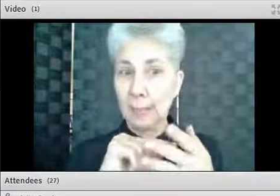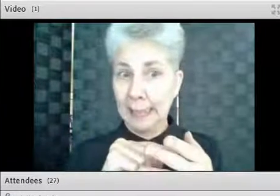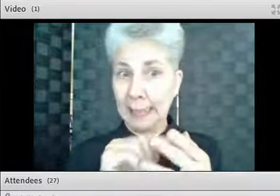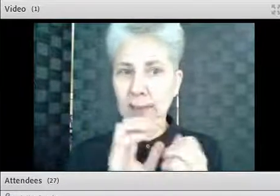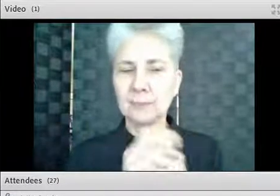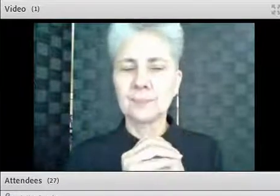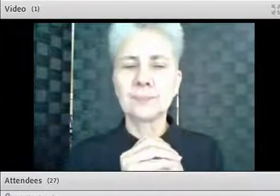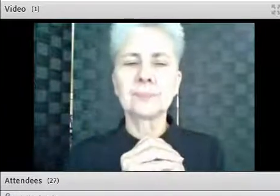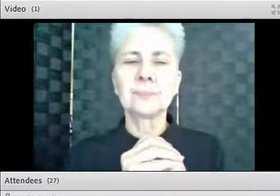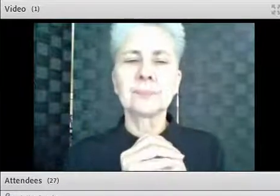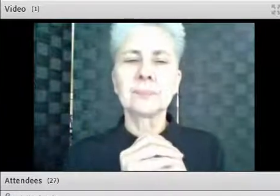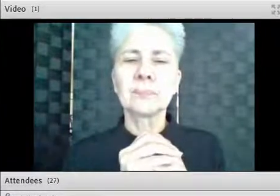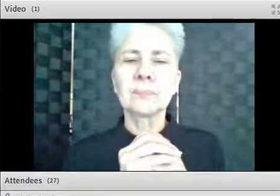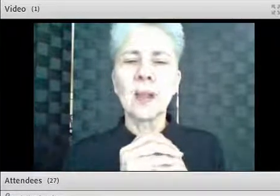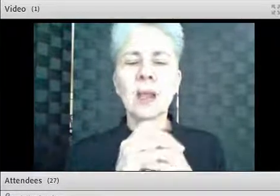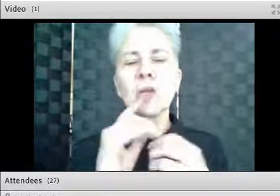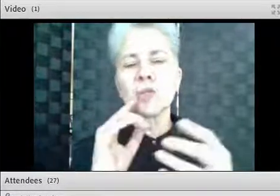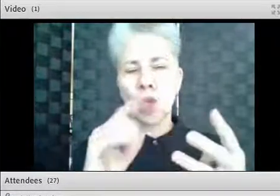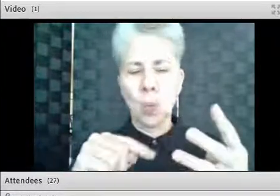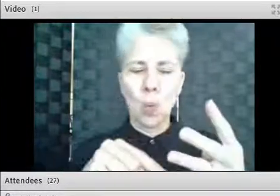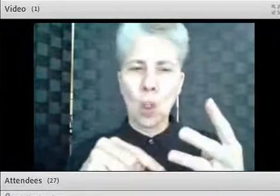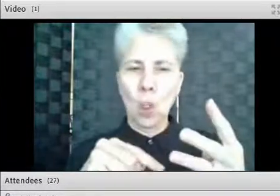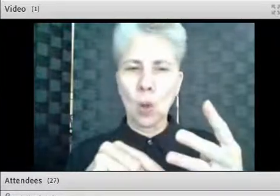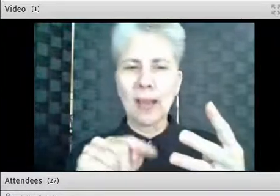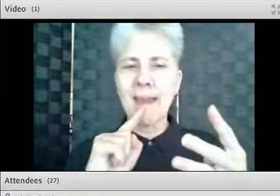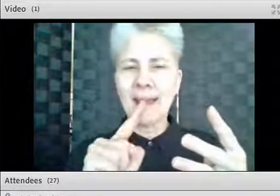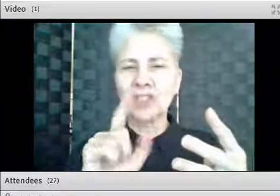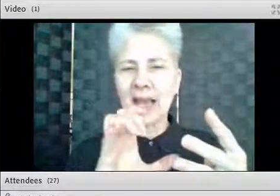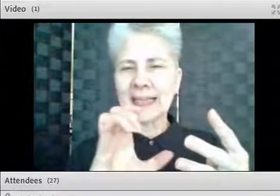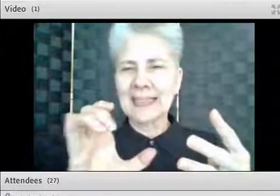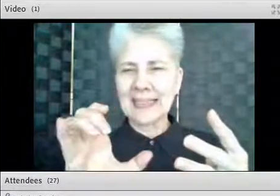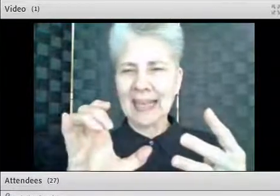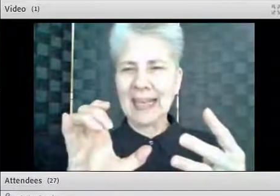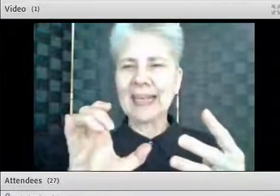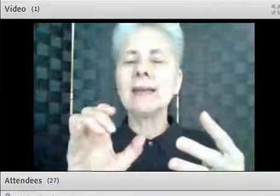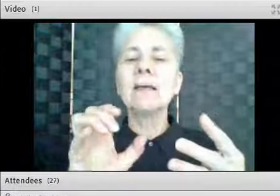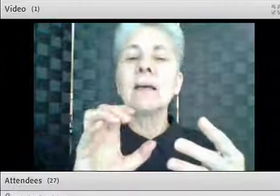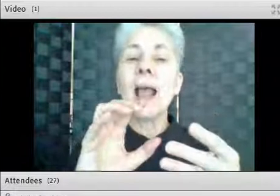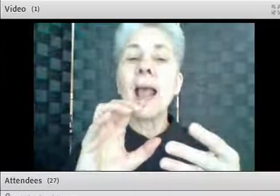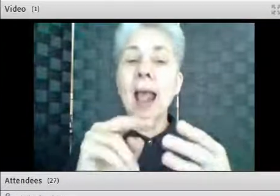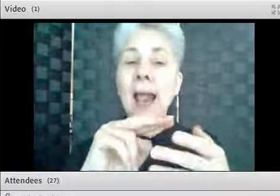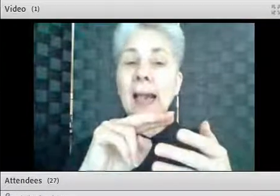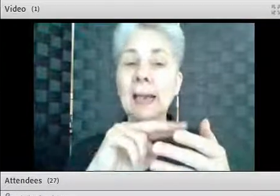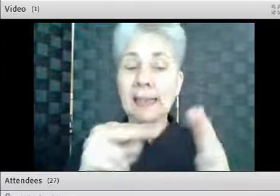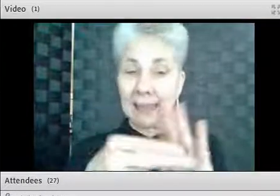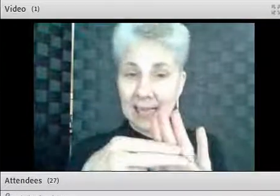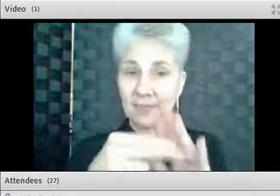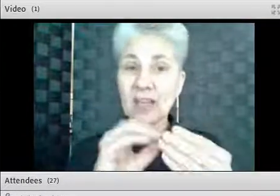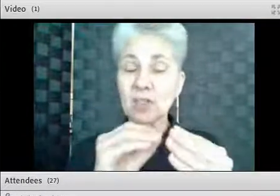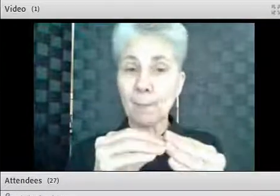So then we'll look at the actual LC Classification numbers last, but it's important to understand,